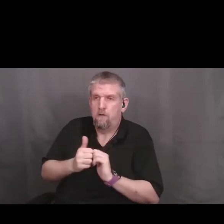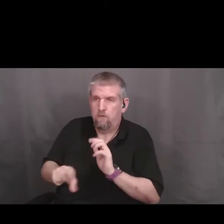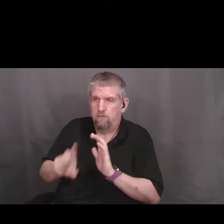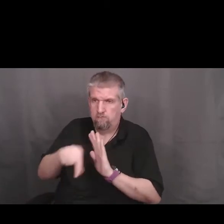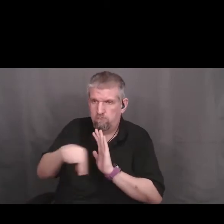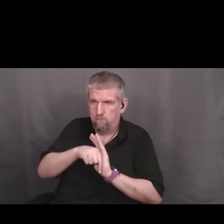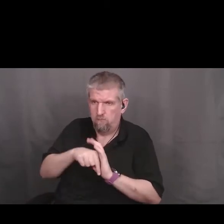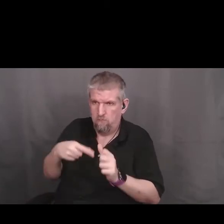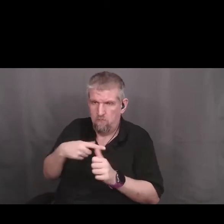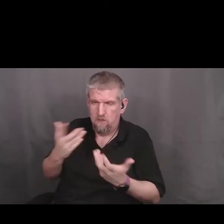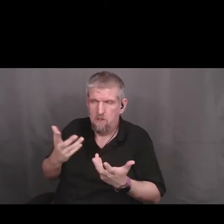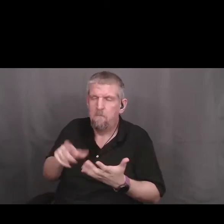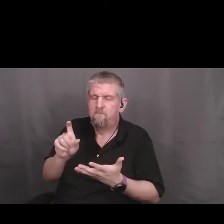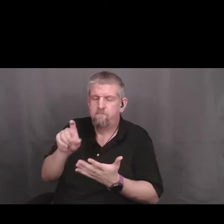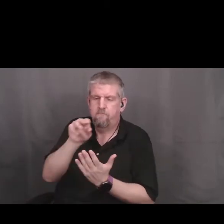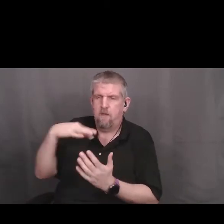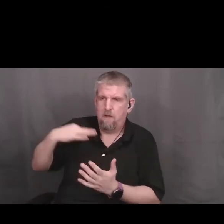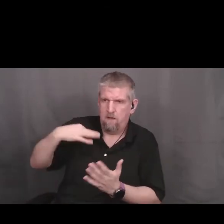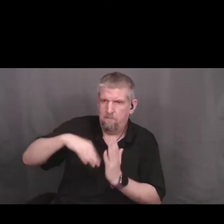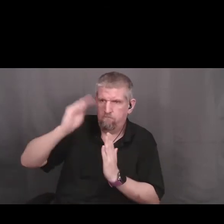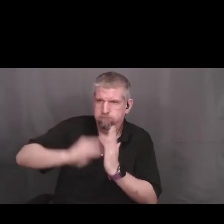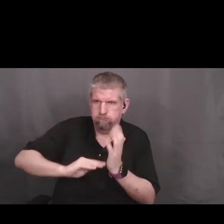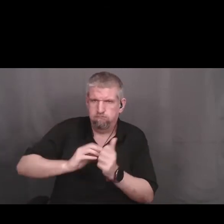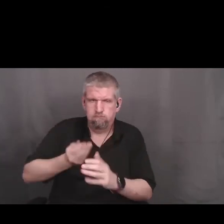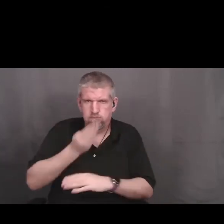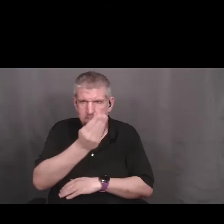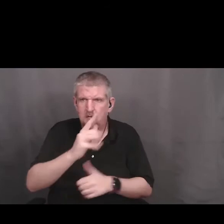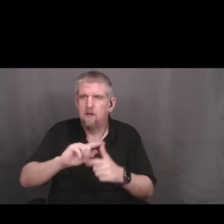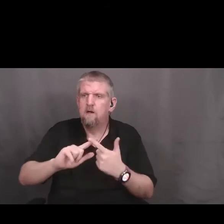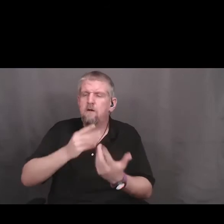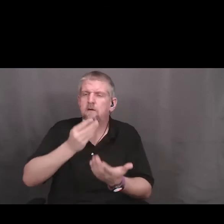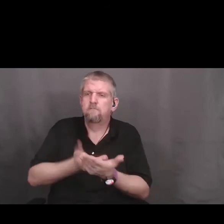and provide documents, this is also helpful for veterans